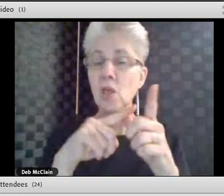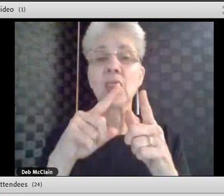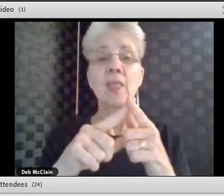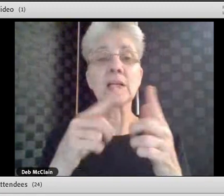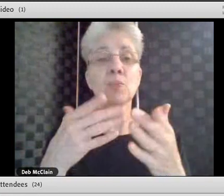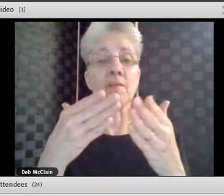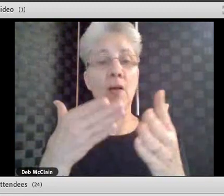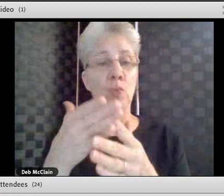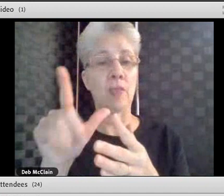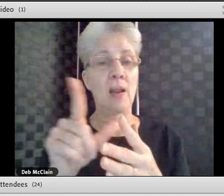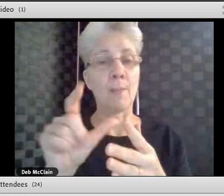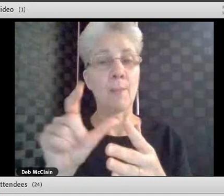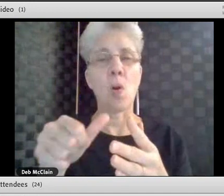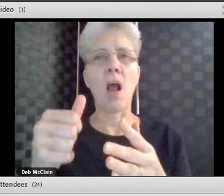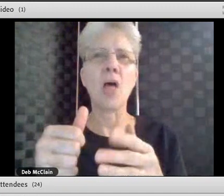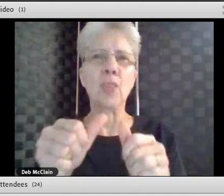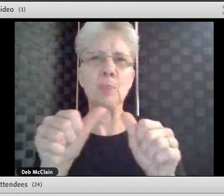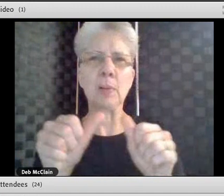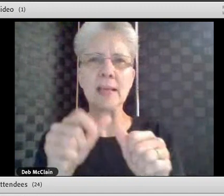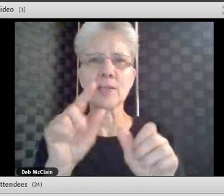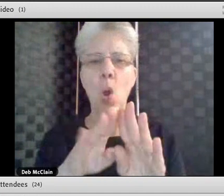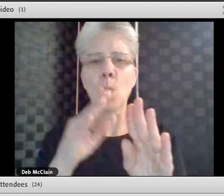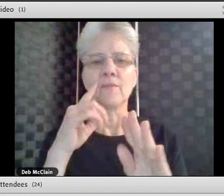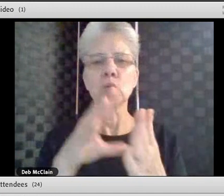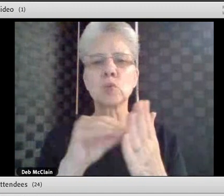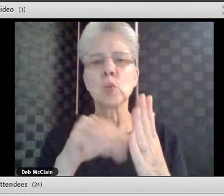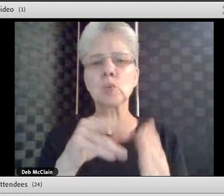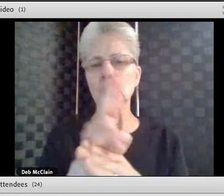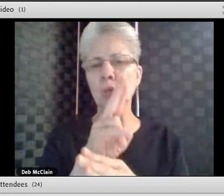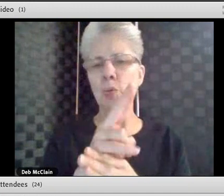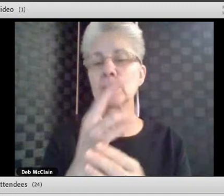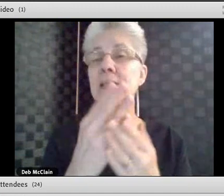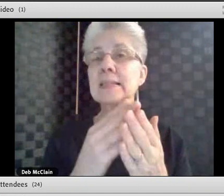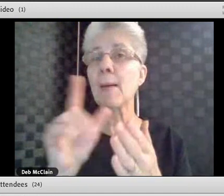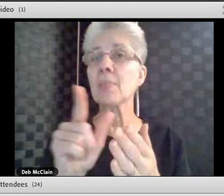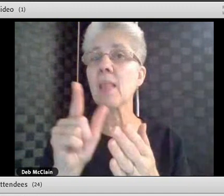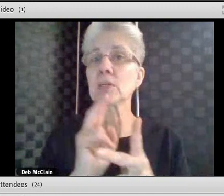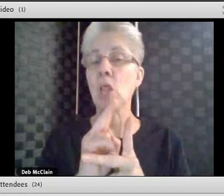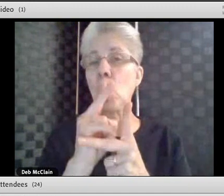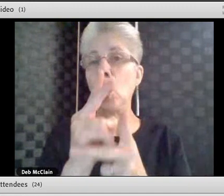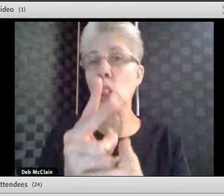or other space that's open to students. Some libraries, again, loan equipment, which is fantastic.